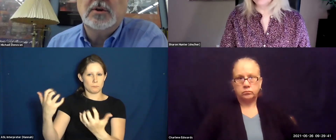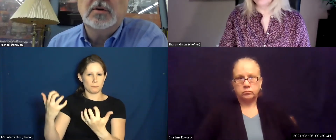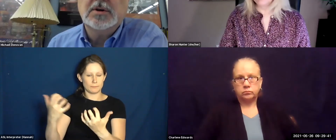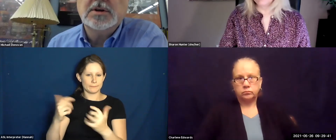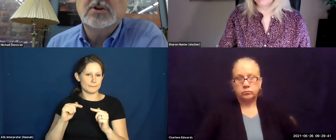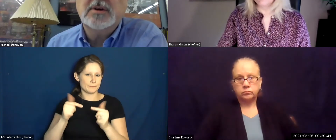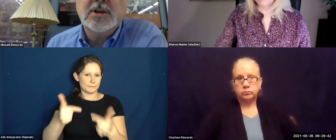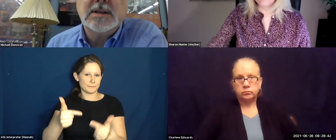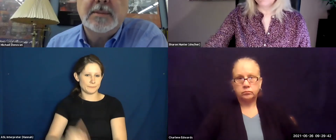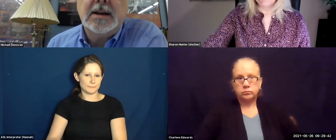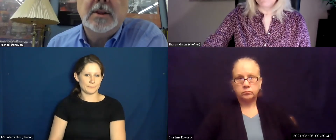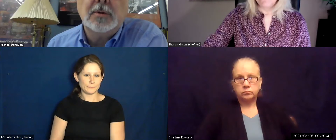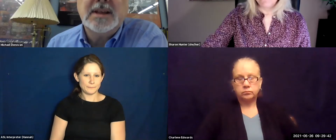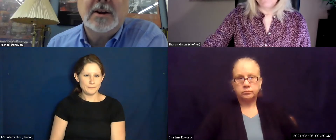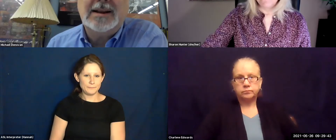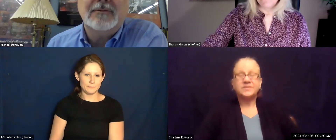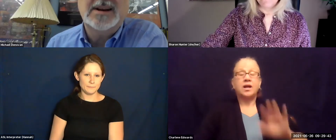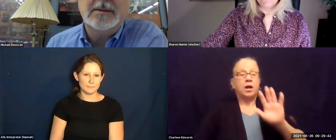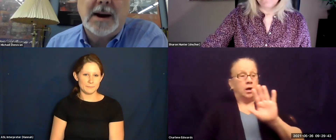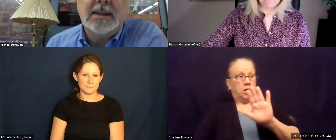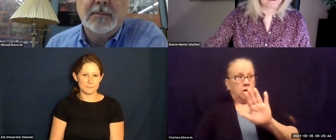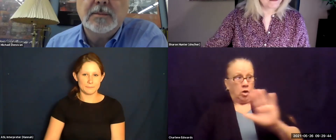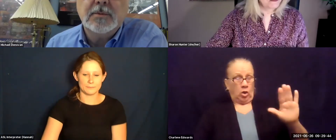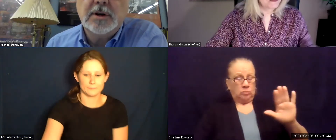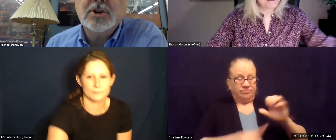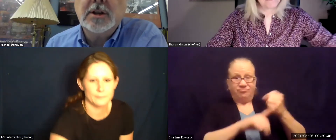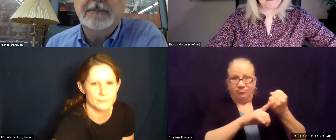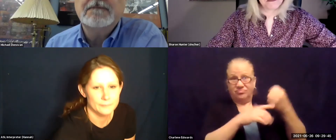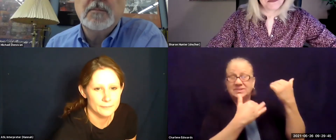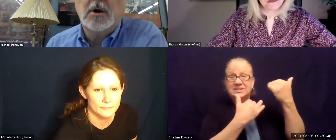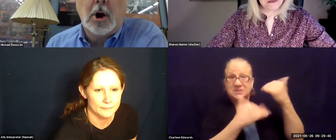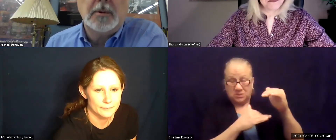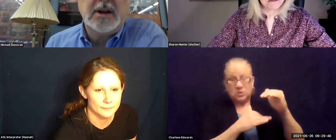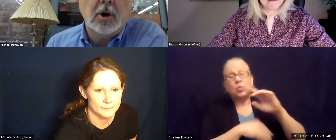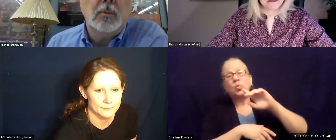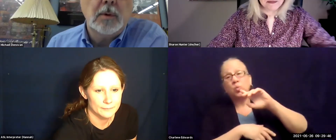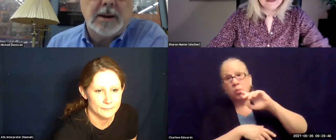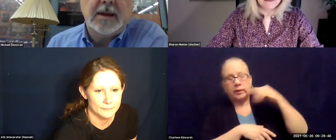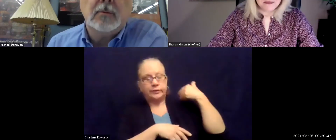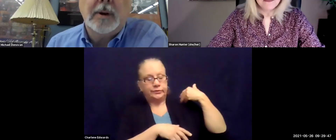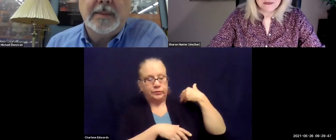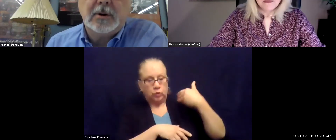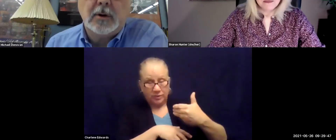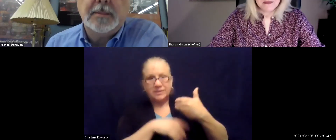There are situations, limited, in group funded by them, traditionally already, know what they will